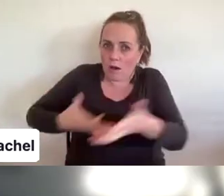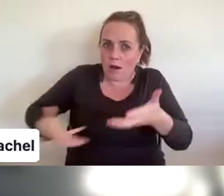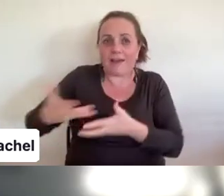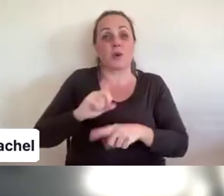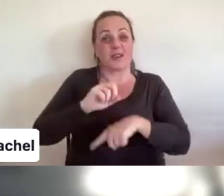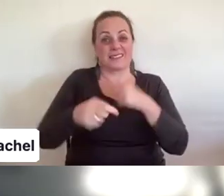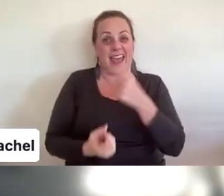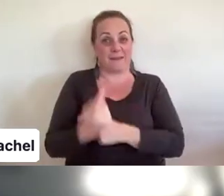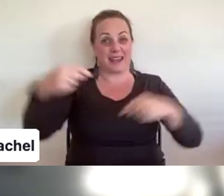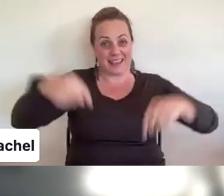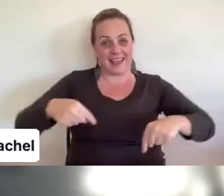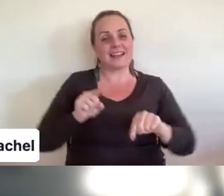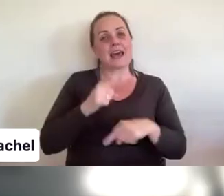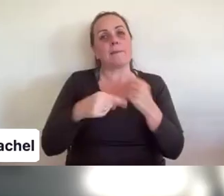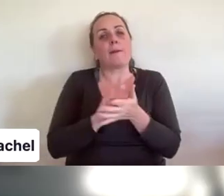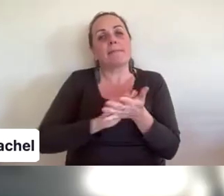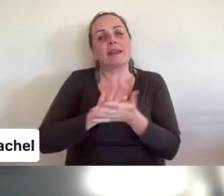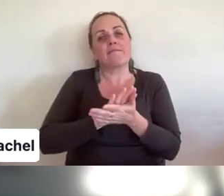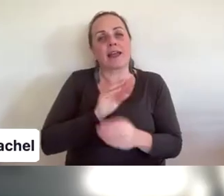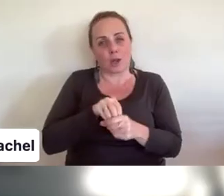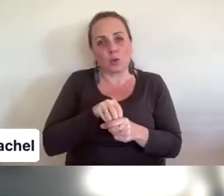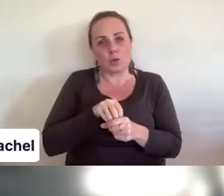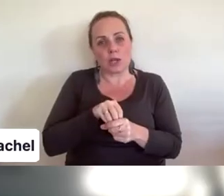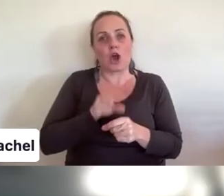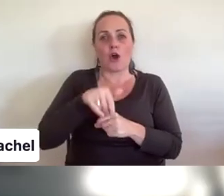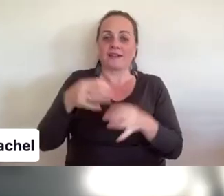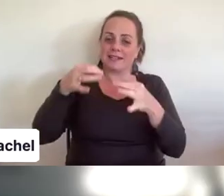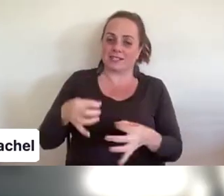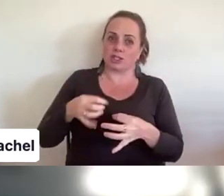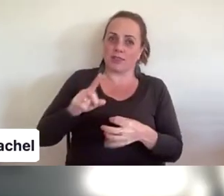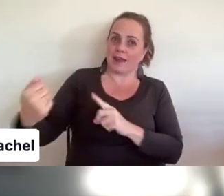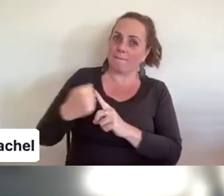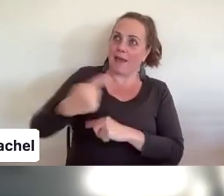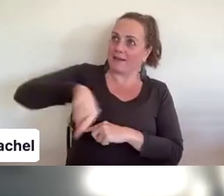like meaningfully be included in the decisions that shape our lives that is